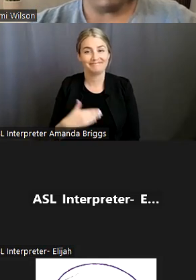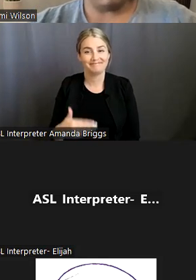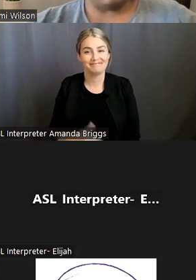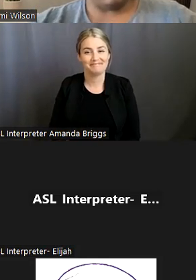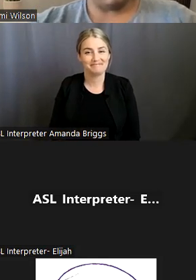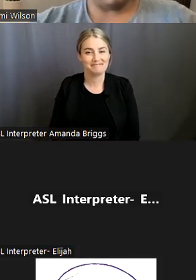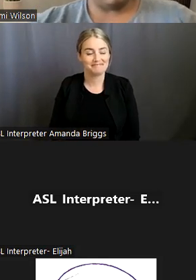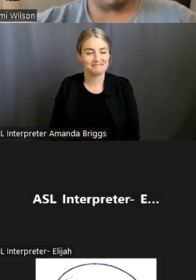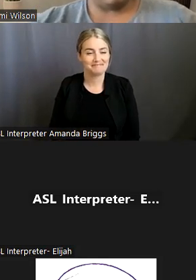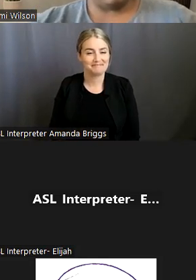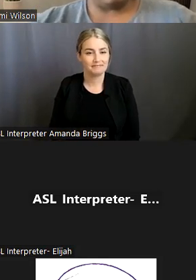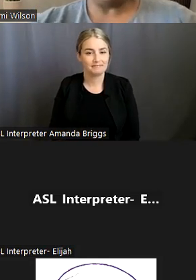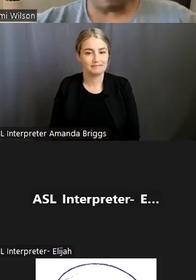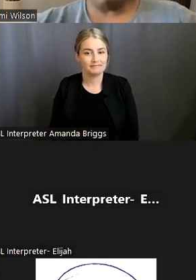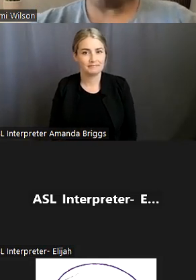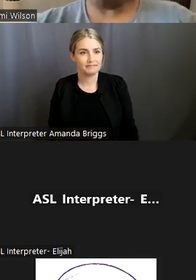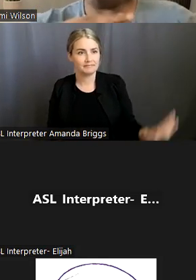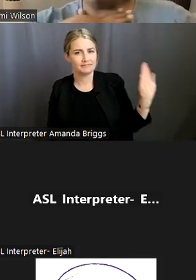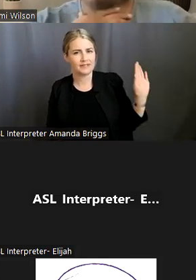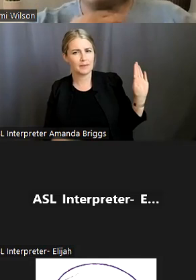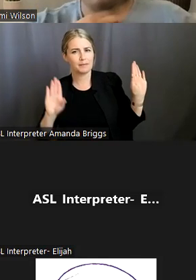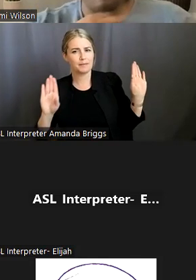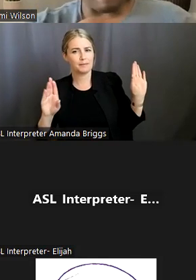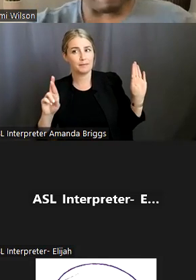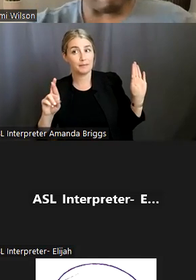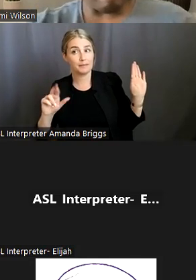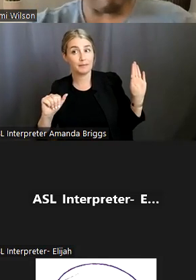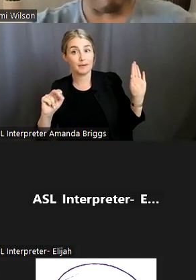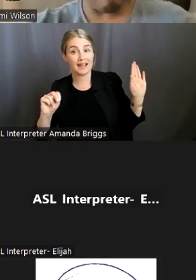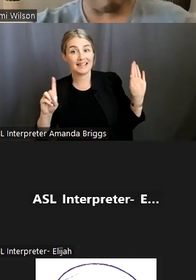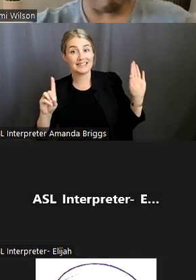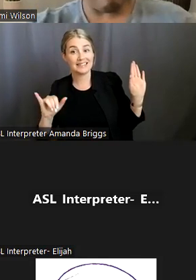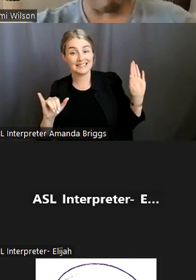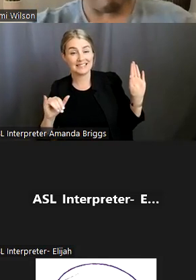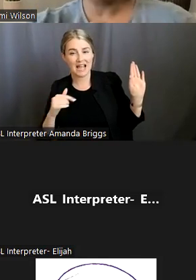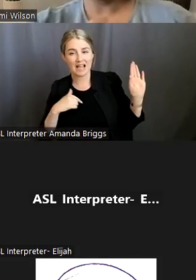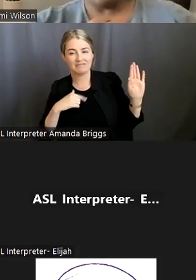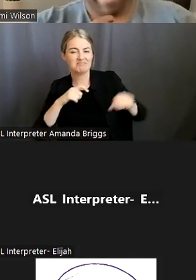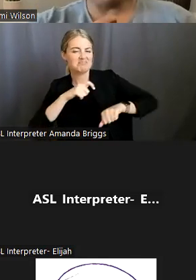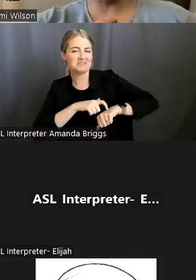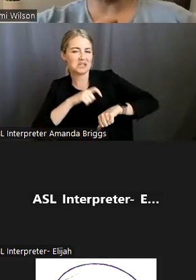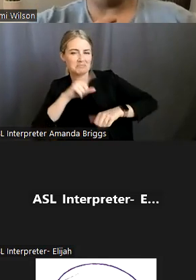Jami, this is Brandy. I just wanted to make a note of time and this content is